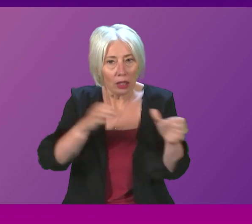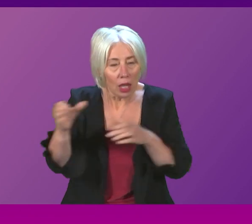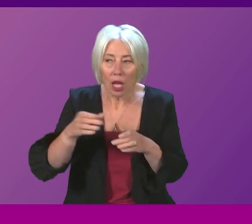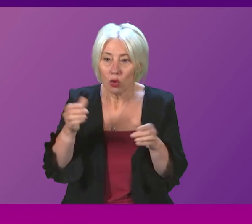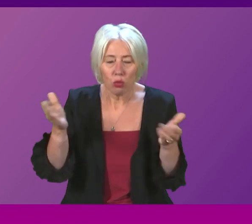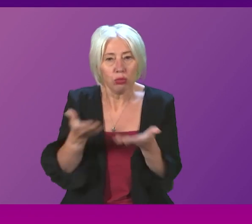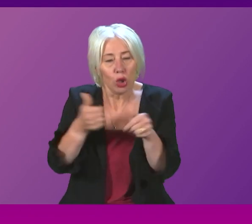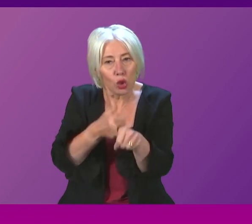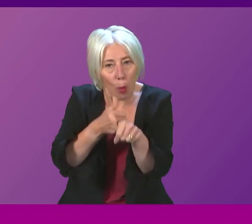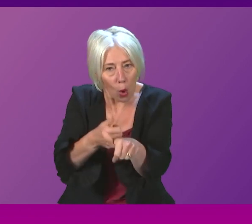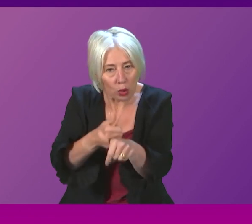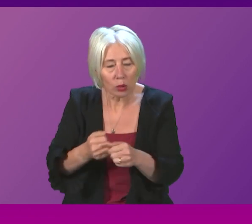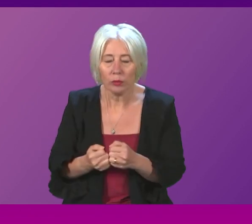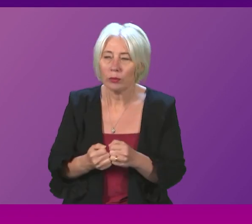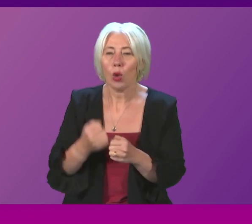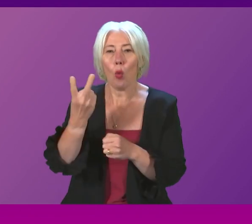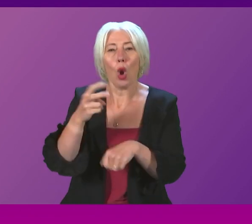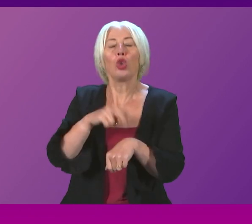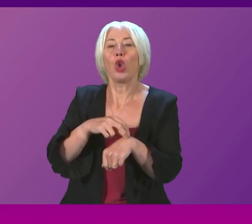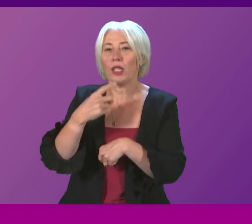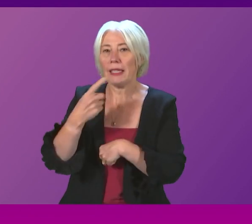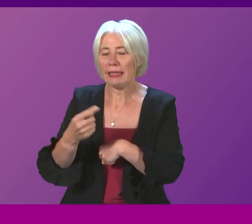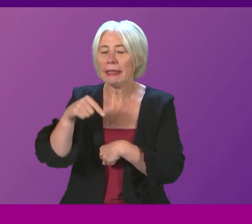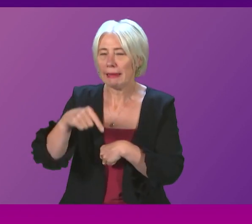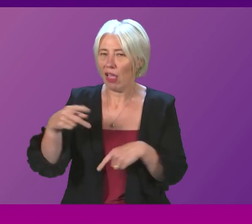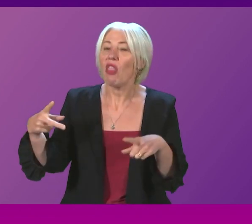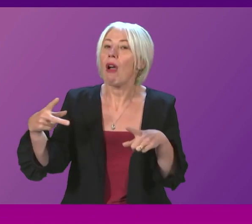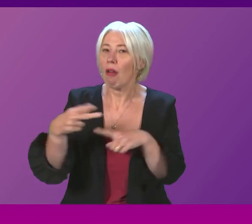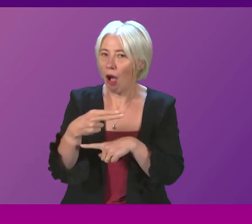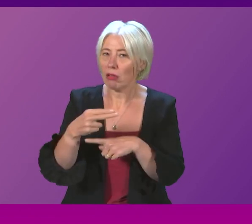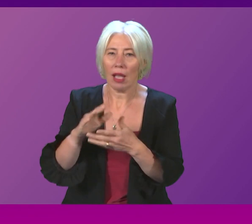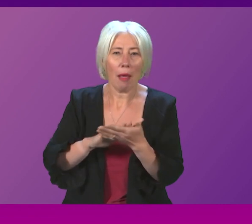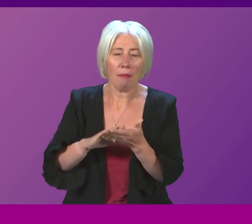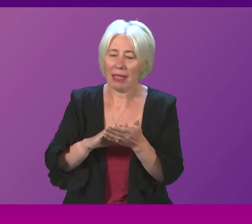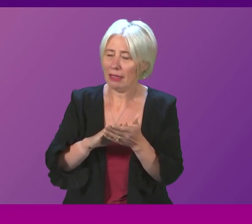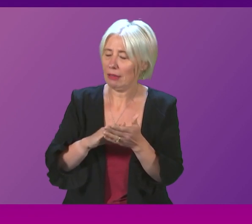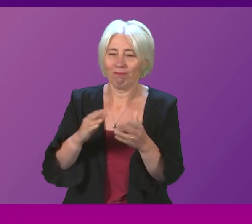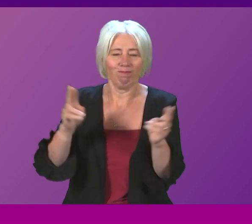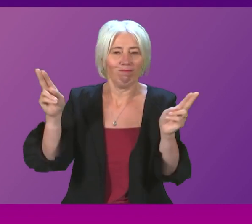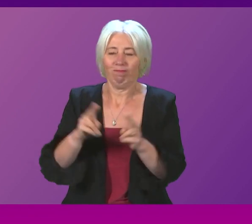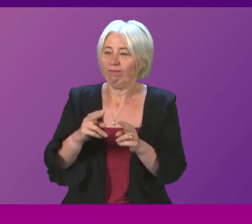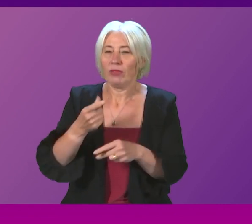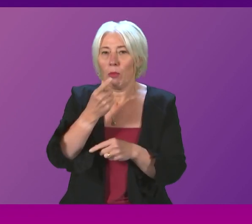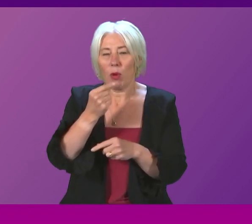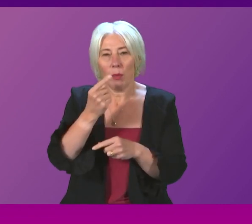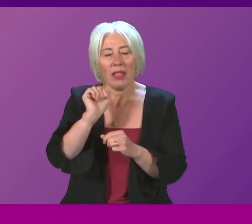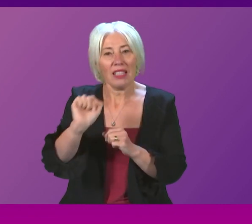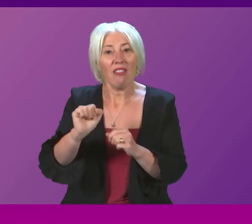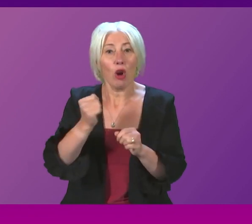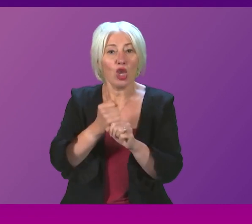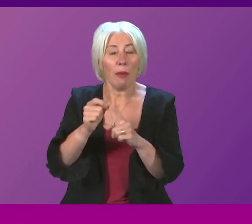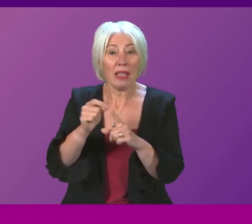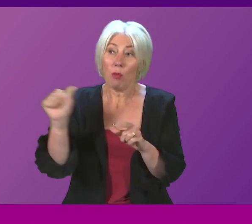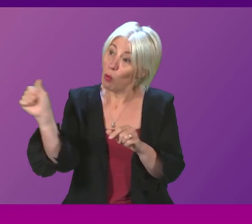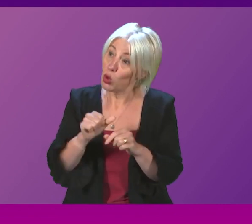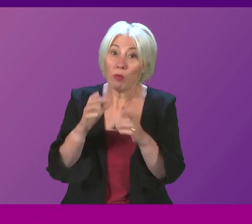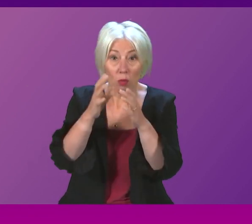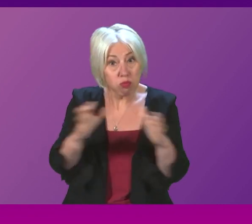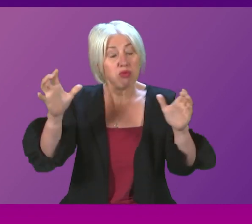Dr Buist says that the cut: